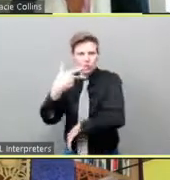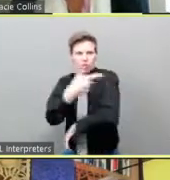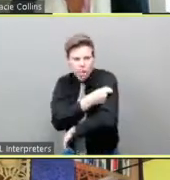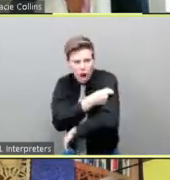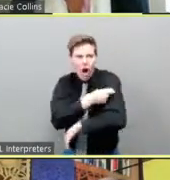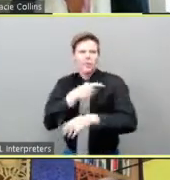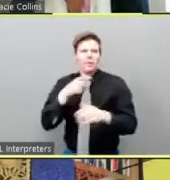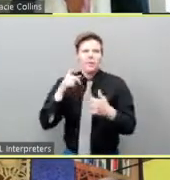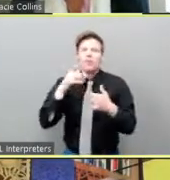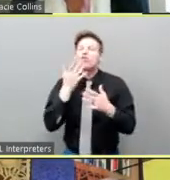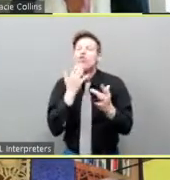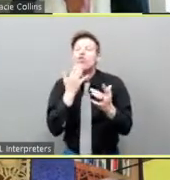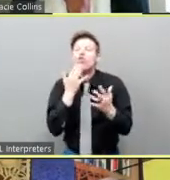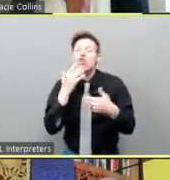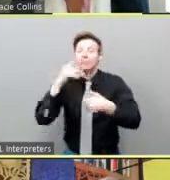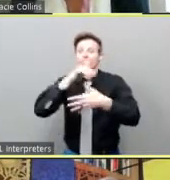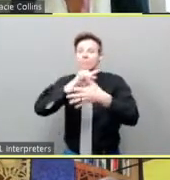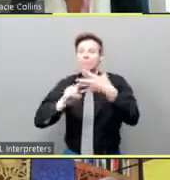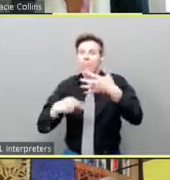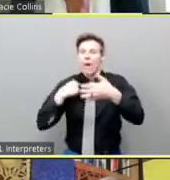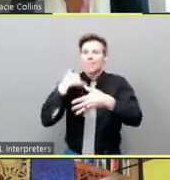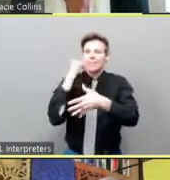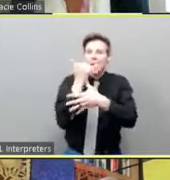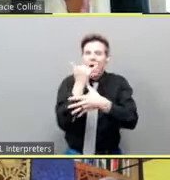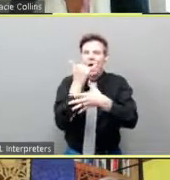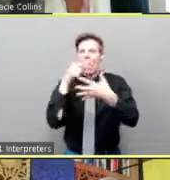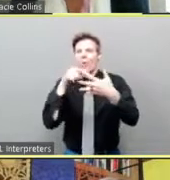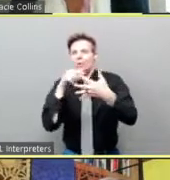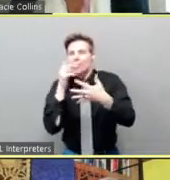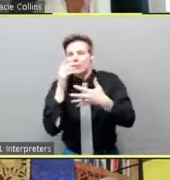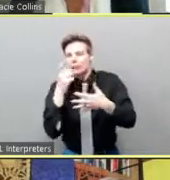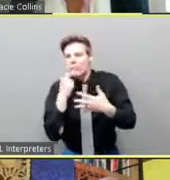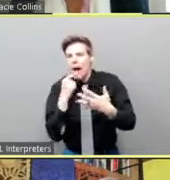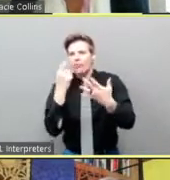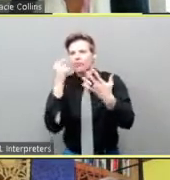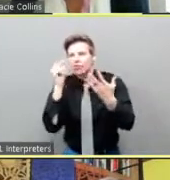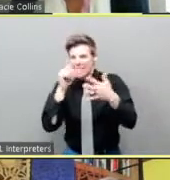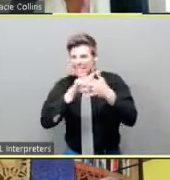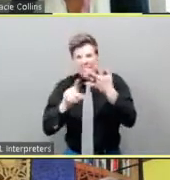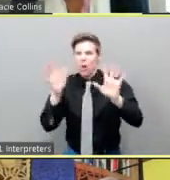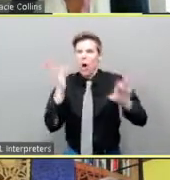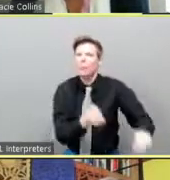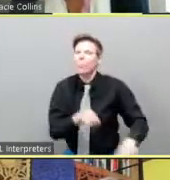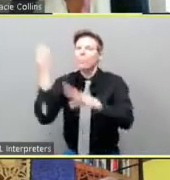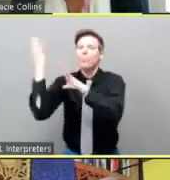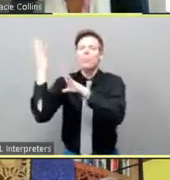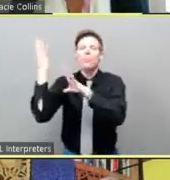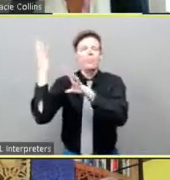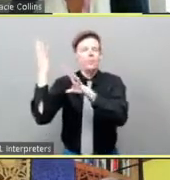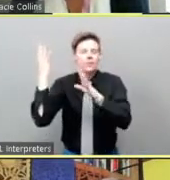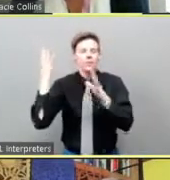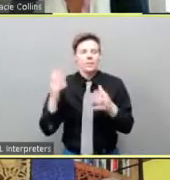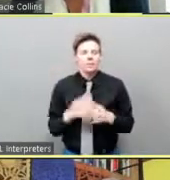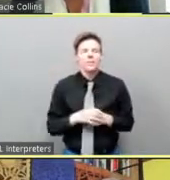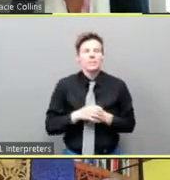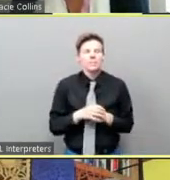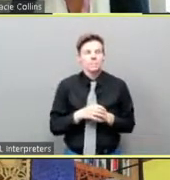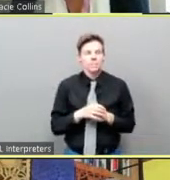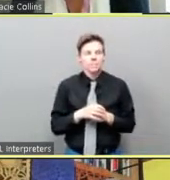that will be a really great day. Please keep in mind that sovereign community, sovereign nations may operate according to different guidelines.